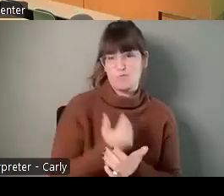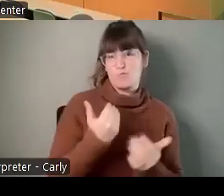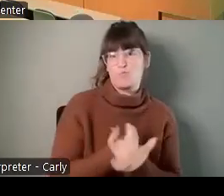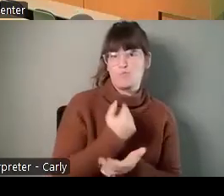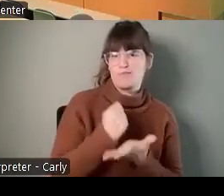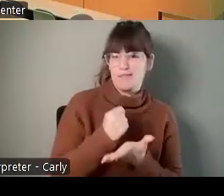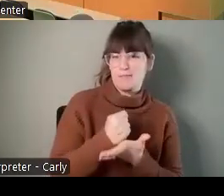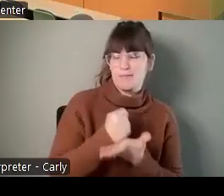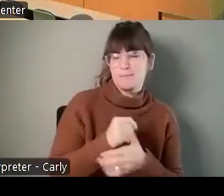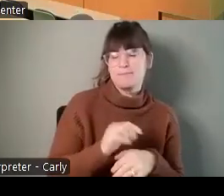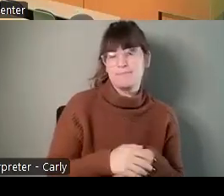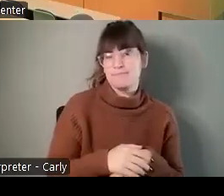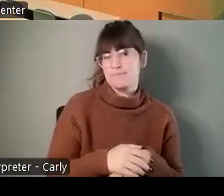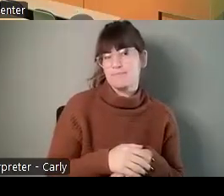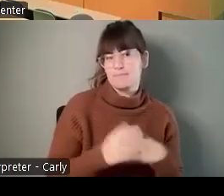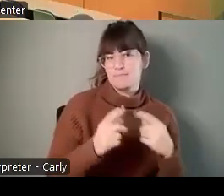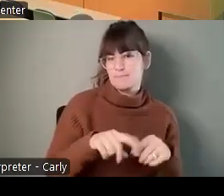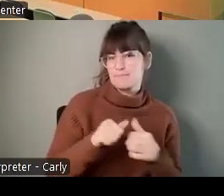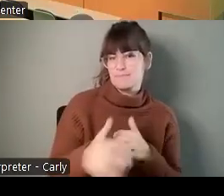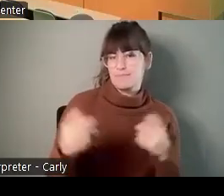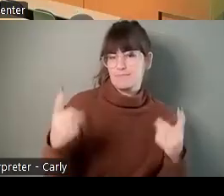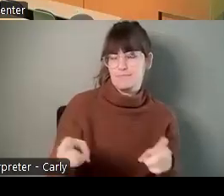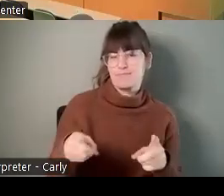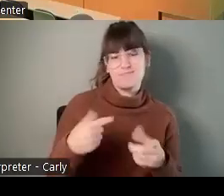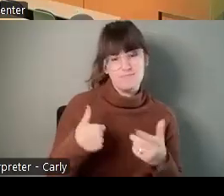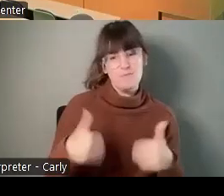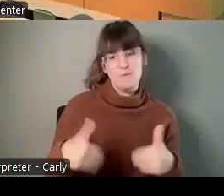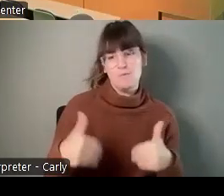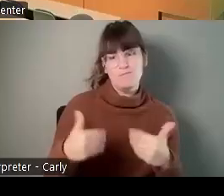of how often that really happens. I think it's actually vanishingly rare but we do think about